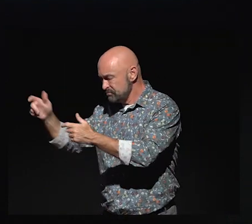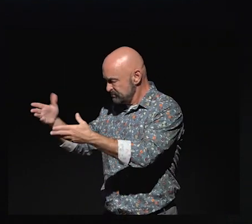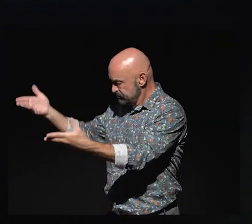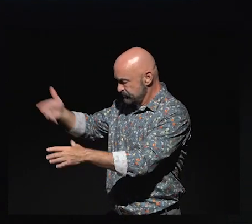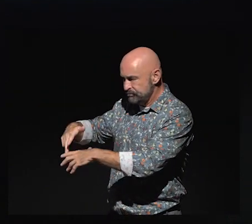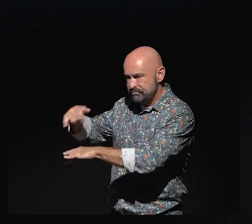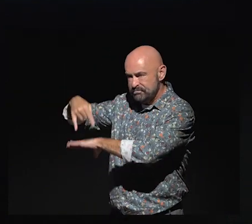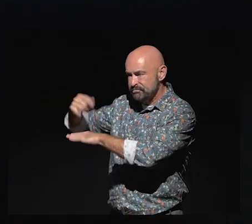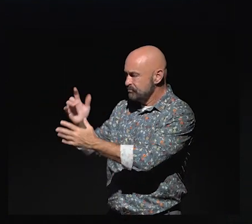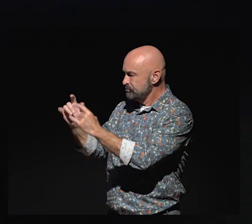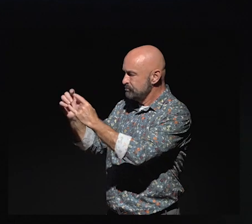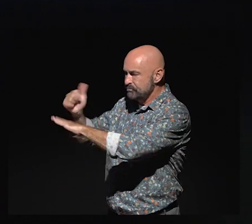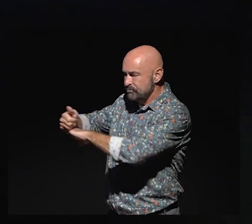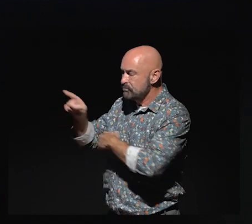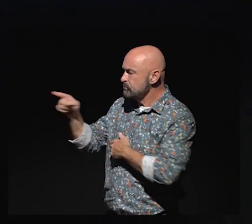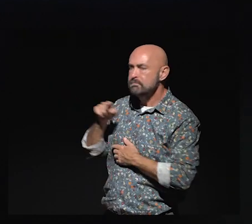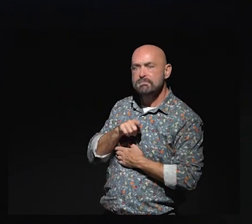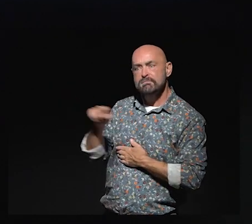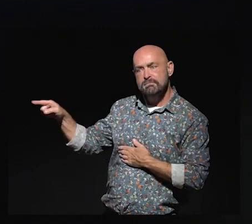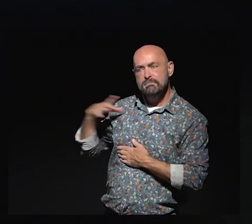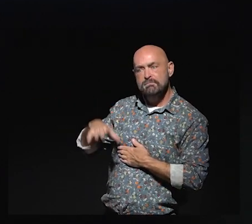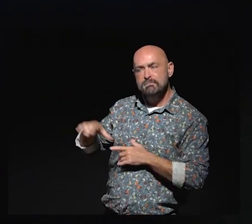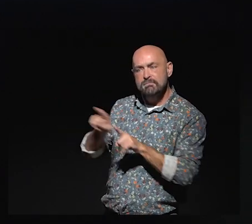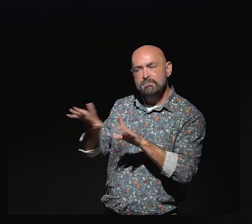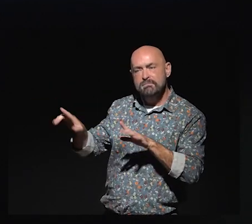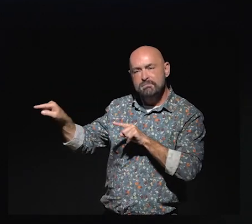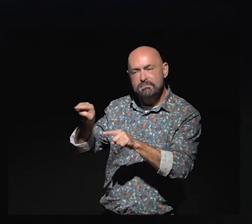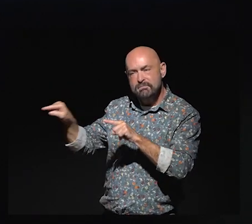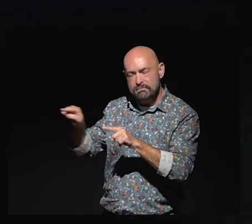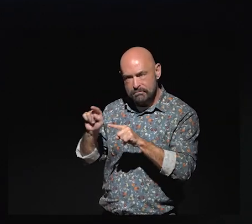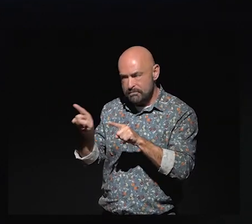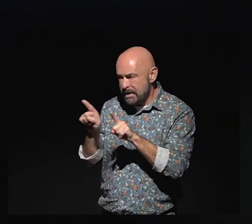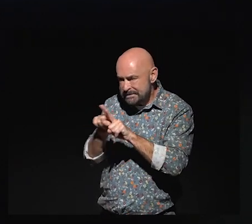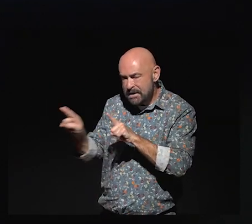and decides she wants her portrait painted in basically the same pose.